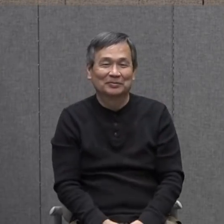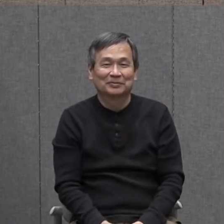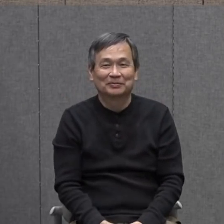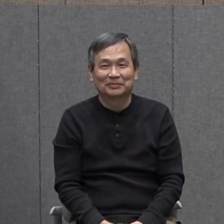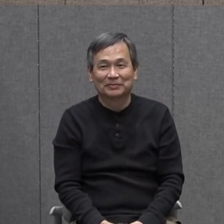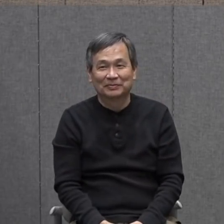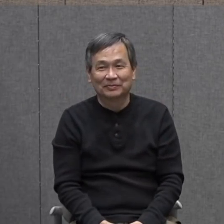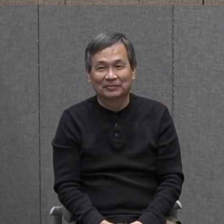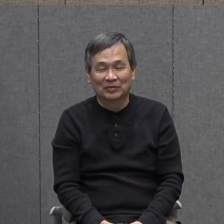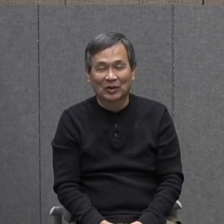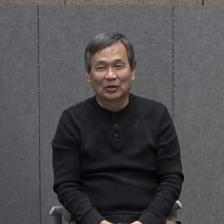Your time is counting.